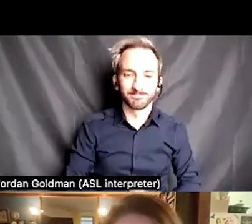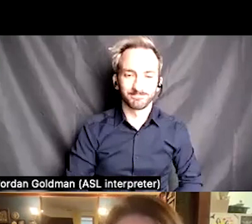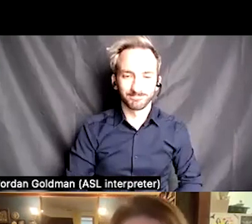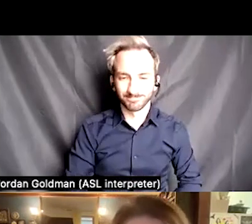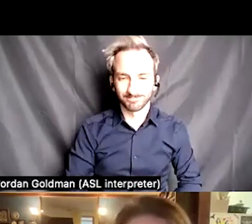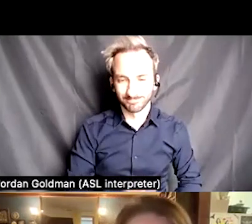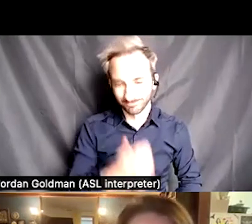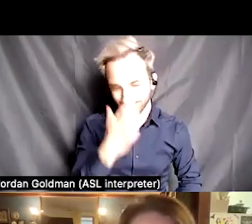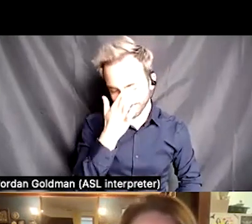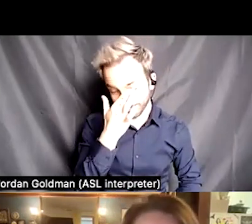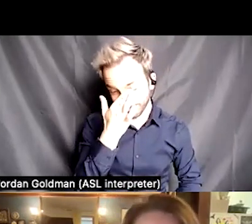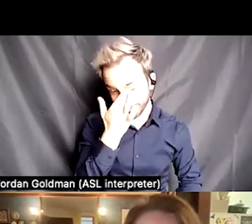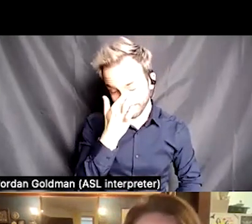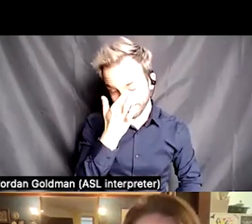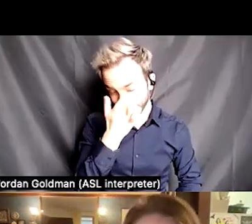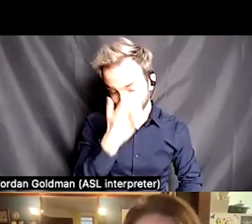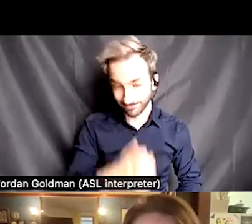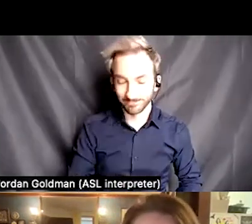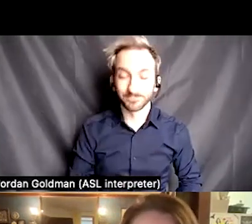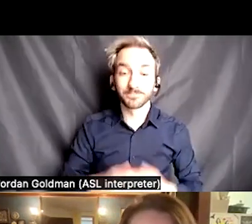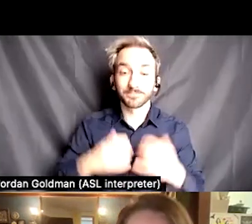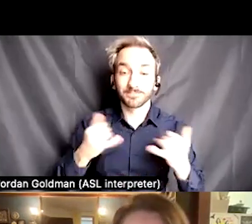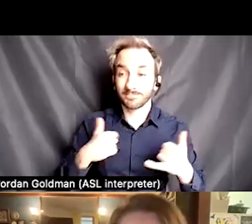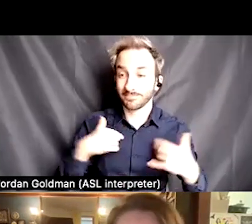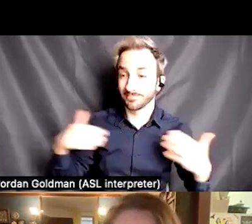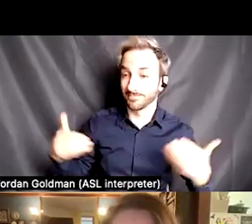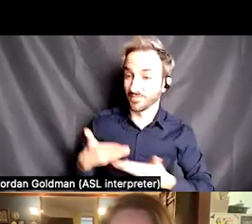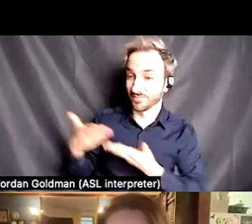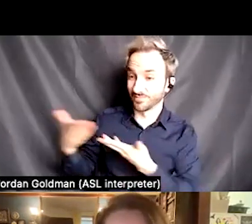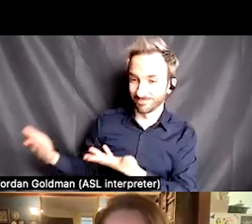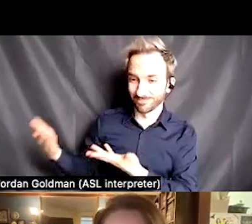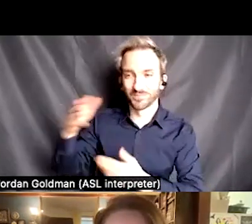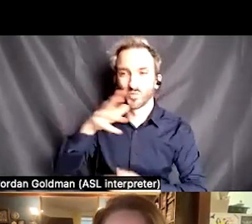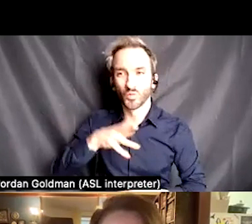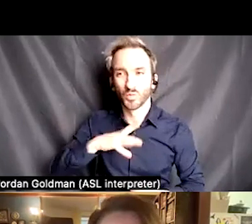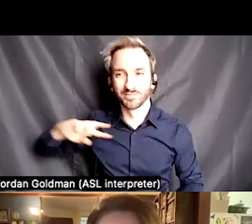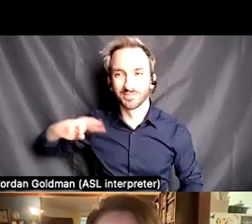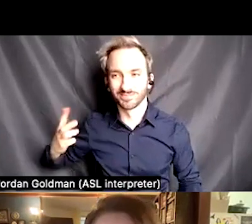Now, let me introduce my co-presenter today, Pavan Ranu. Pavan is a special sales account